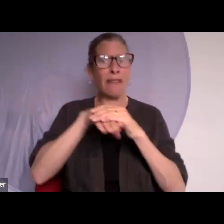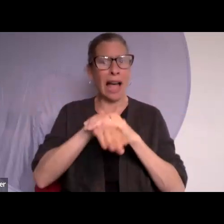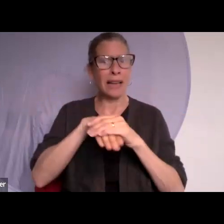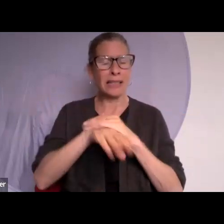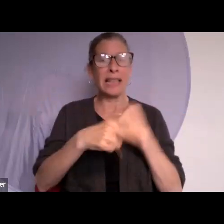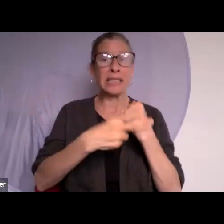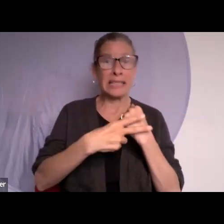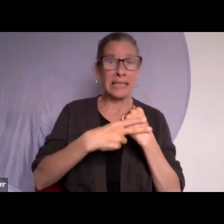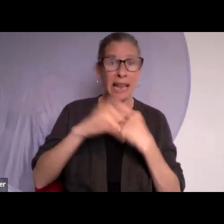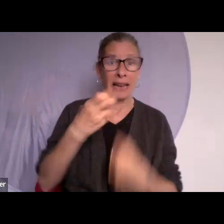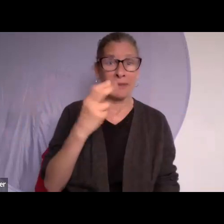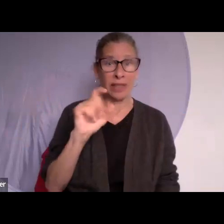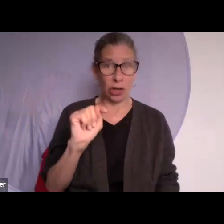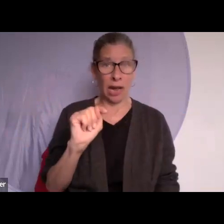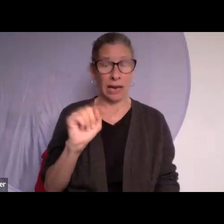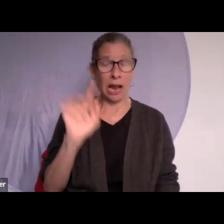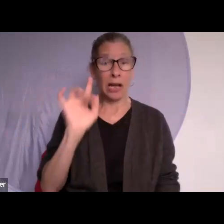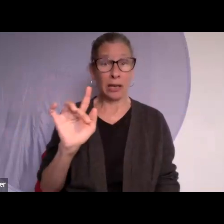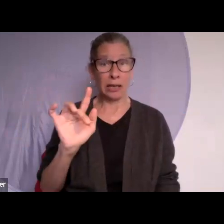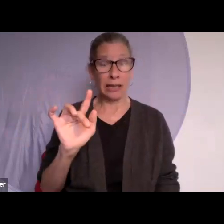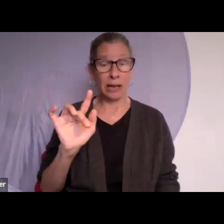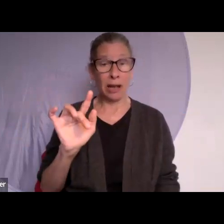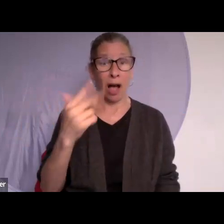chat here. If you click on the three dots at the bottom of the